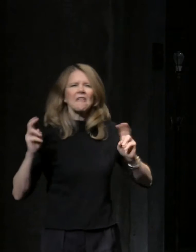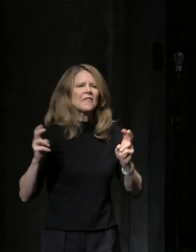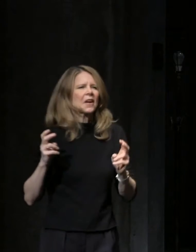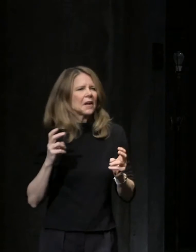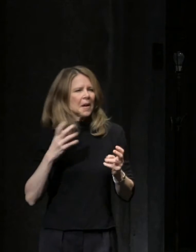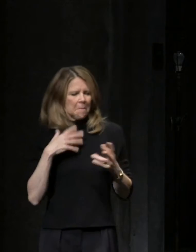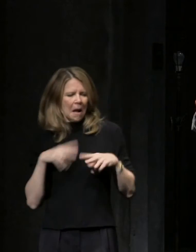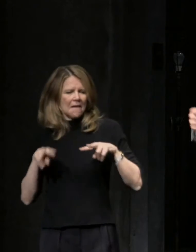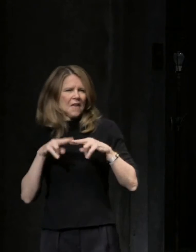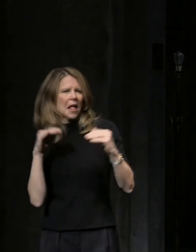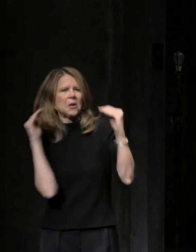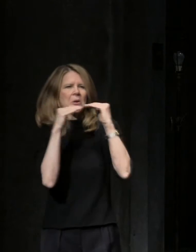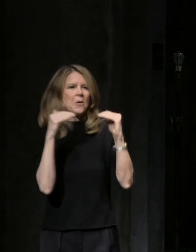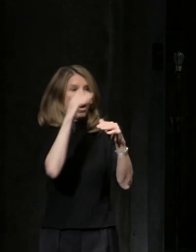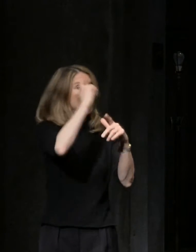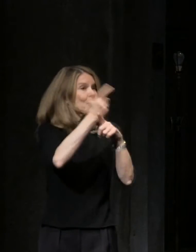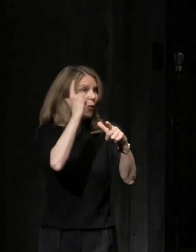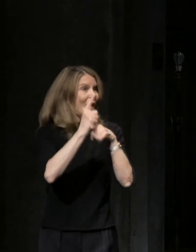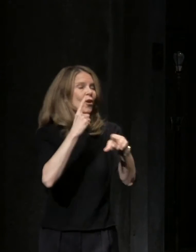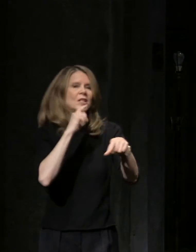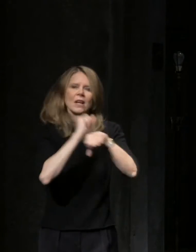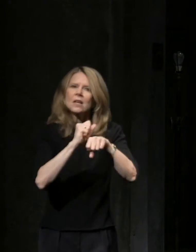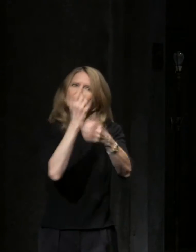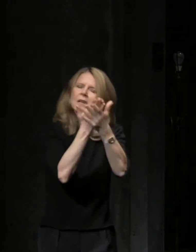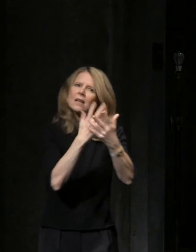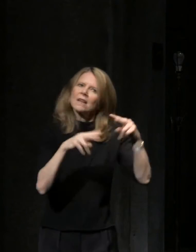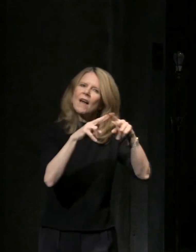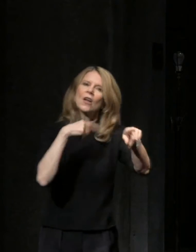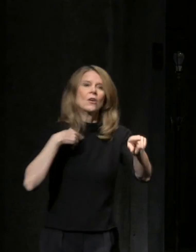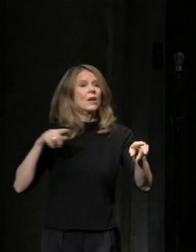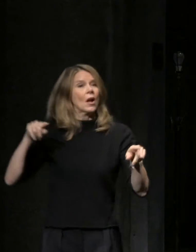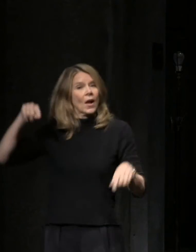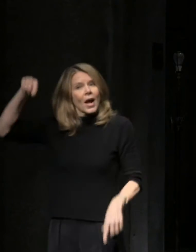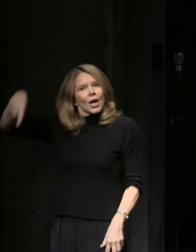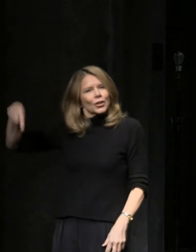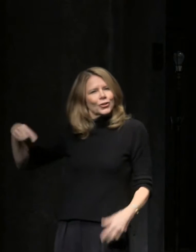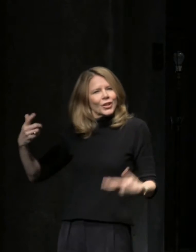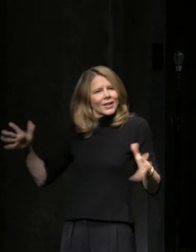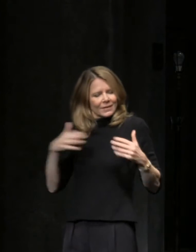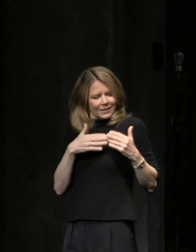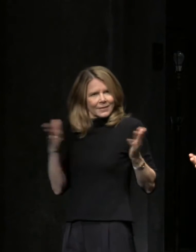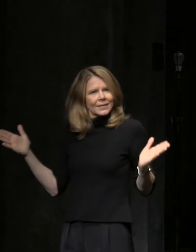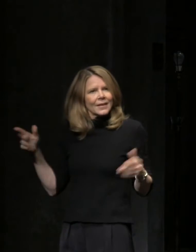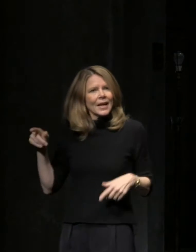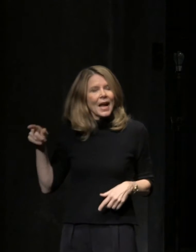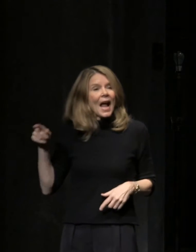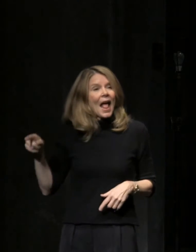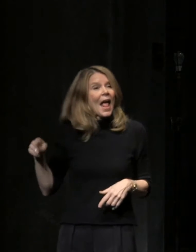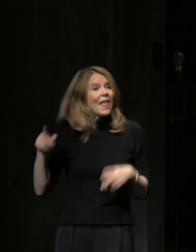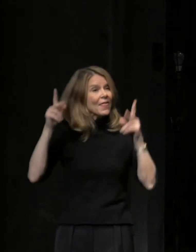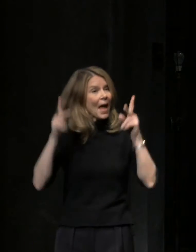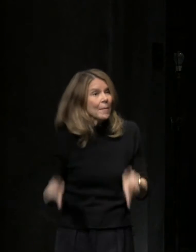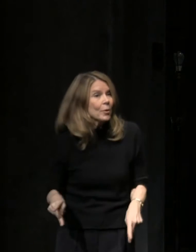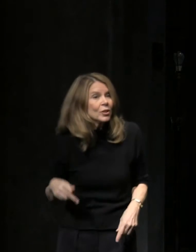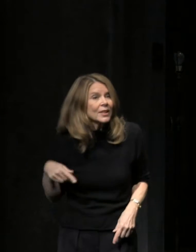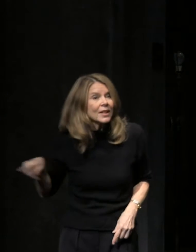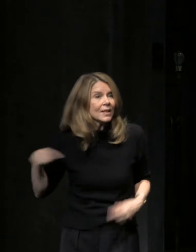the same way her brothers and sisters did, that person is arguably, in my view at least,